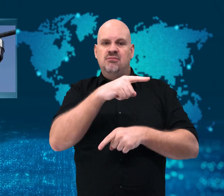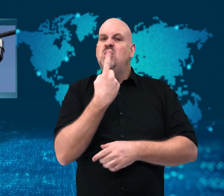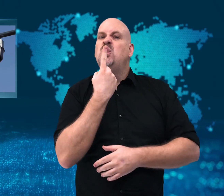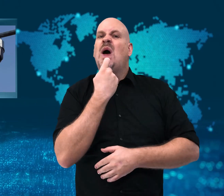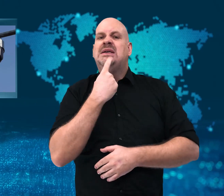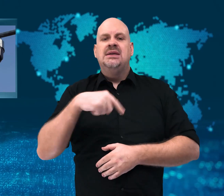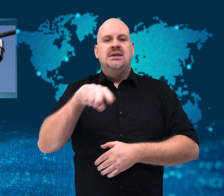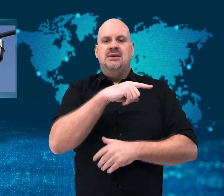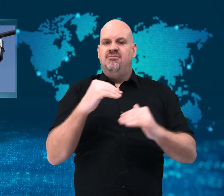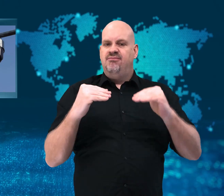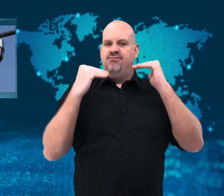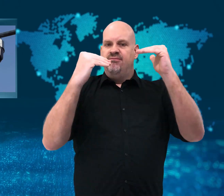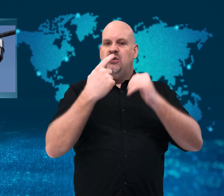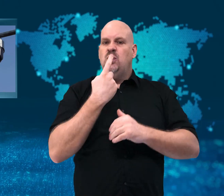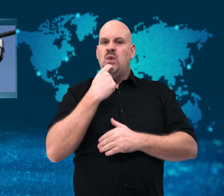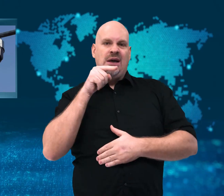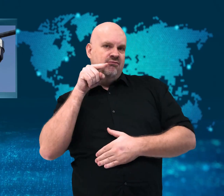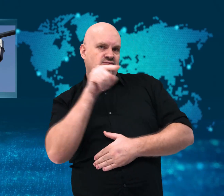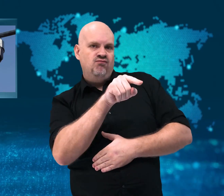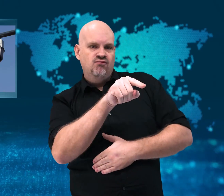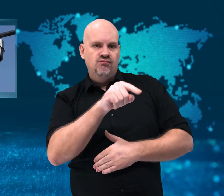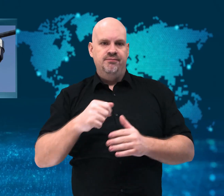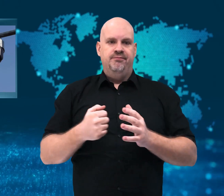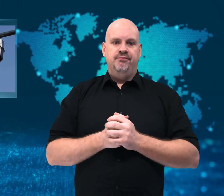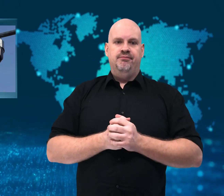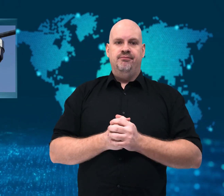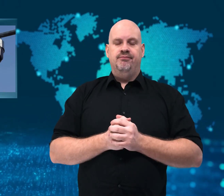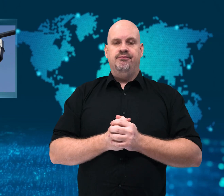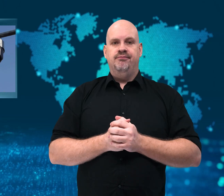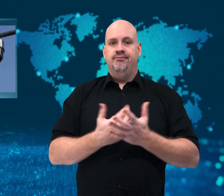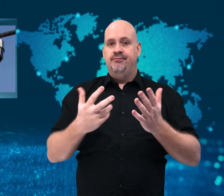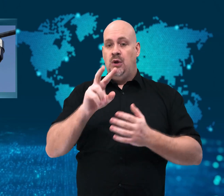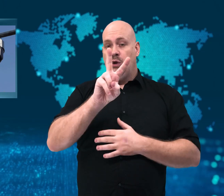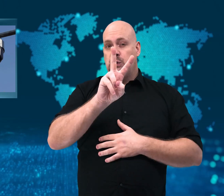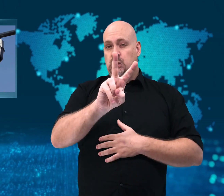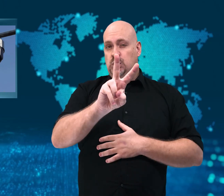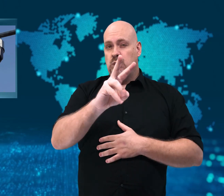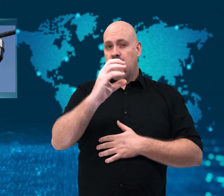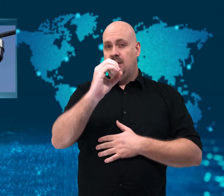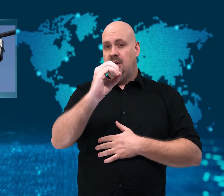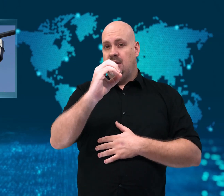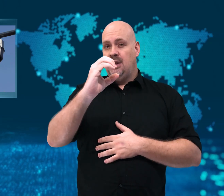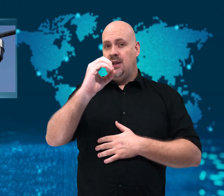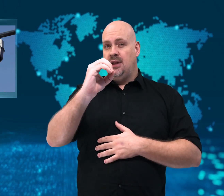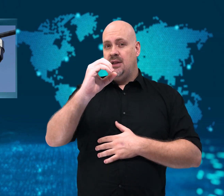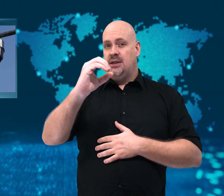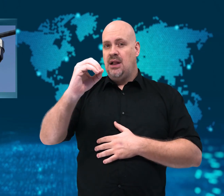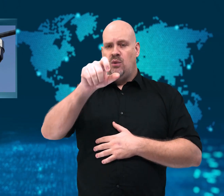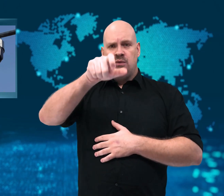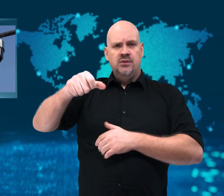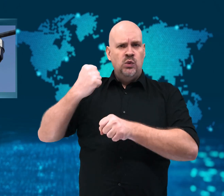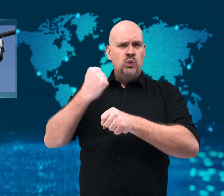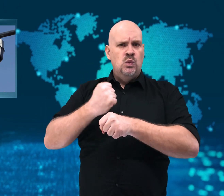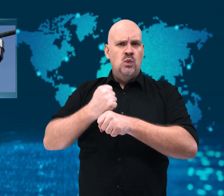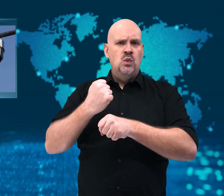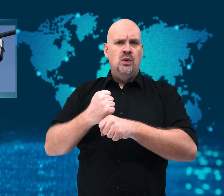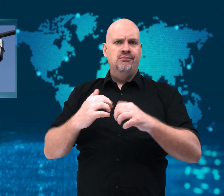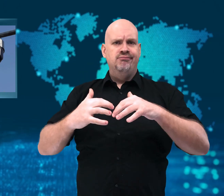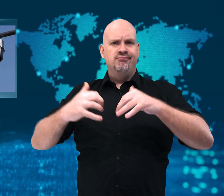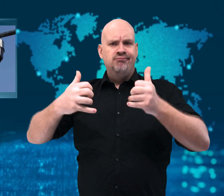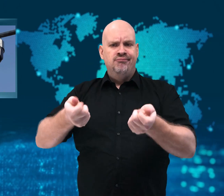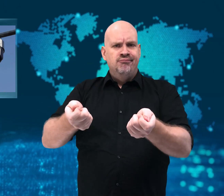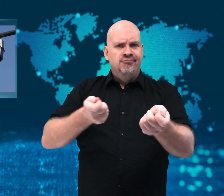least 2,000 officials and police officers will operate the system